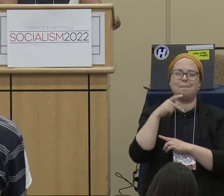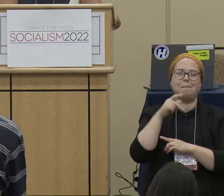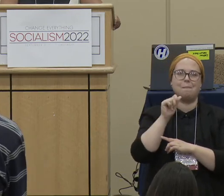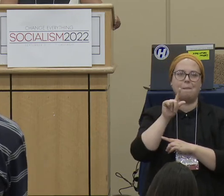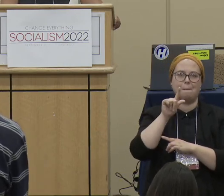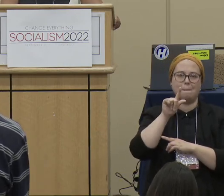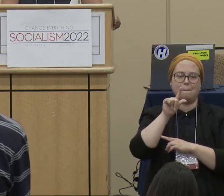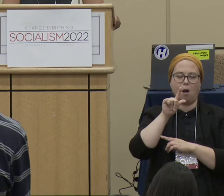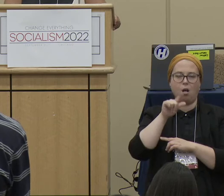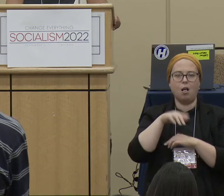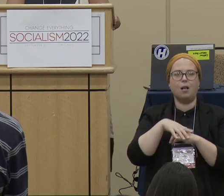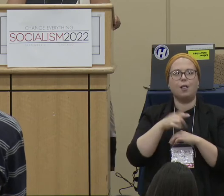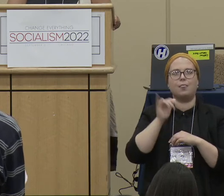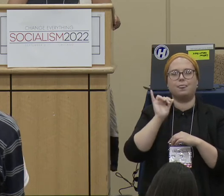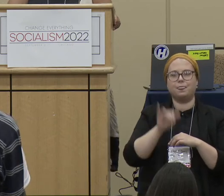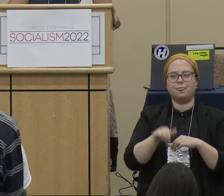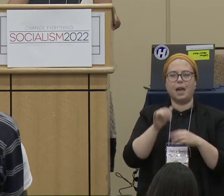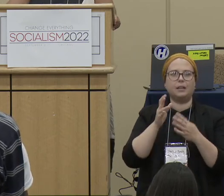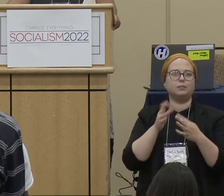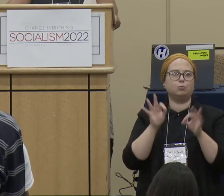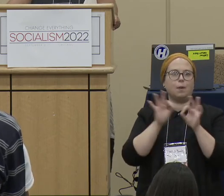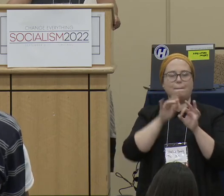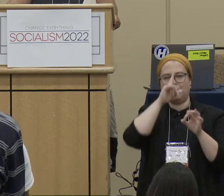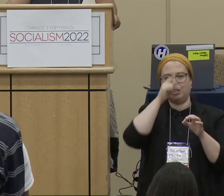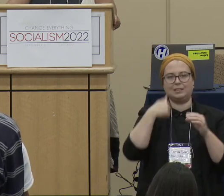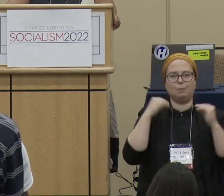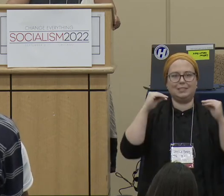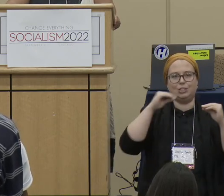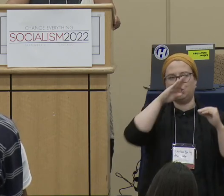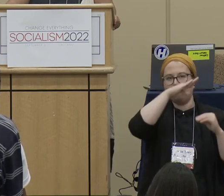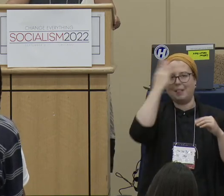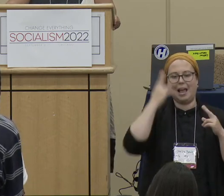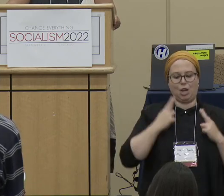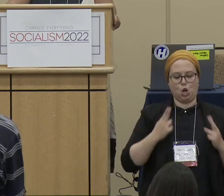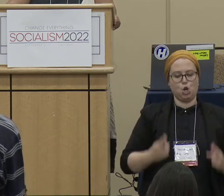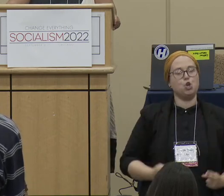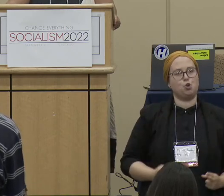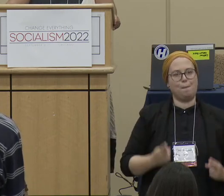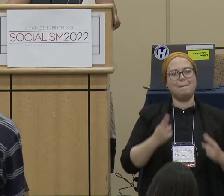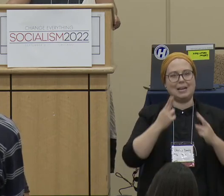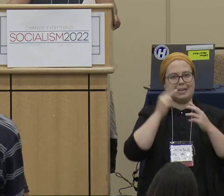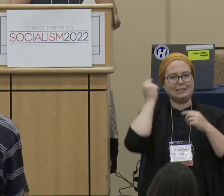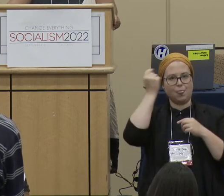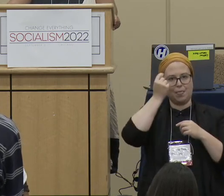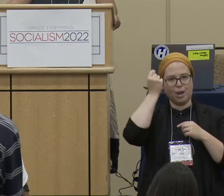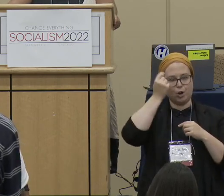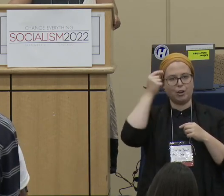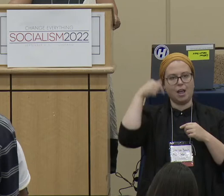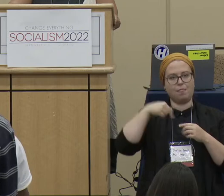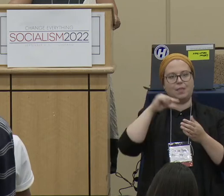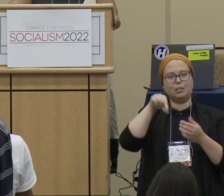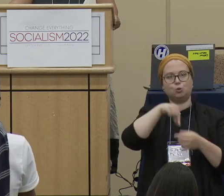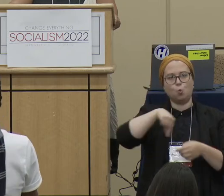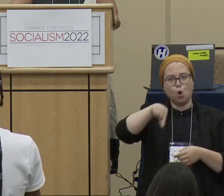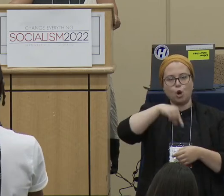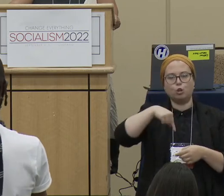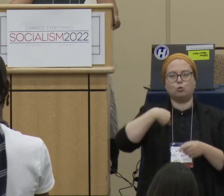where or not, keep it on the DL ? ≫ That's relevant, because I'm teaching Black women's theory